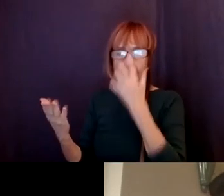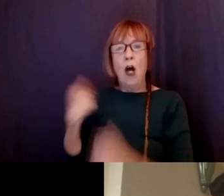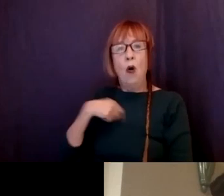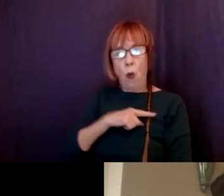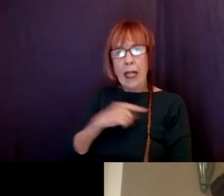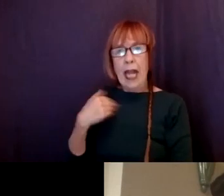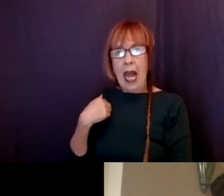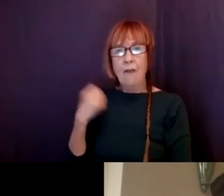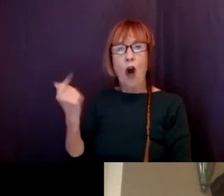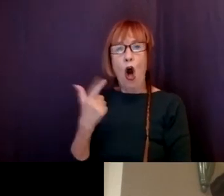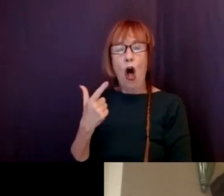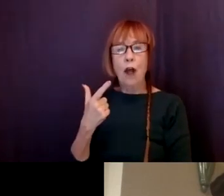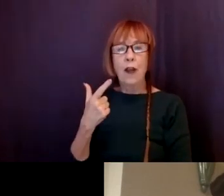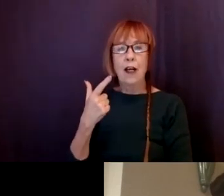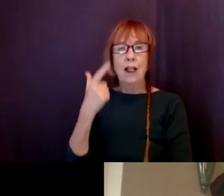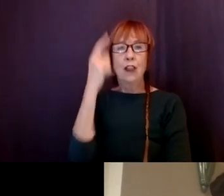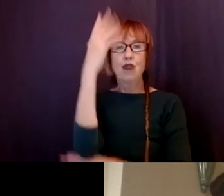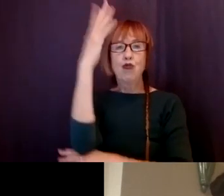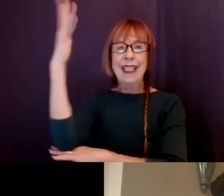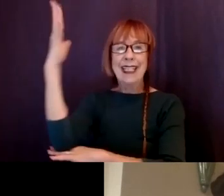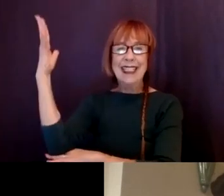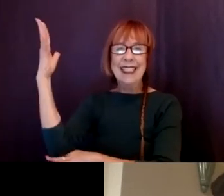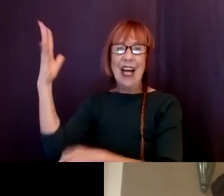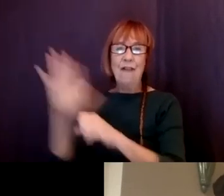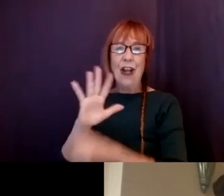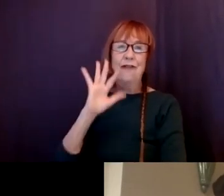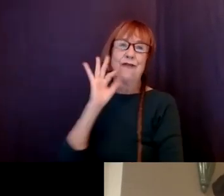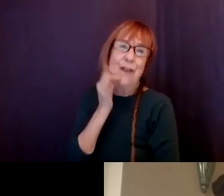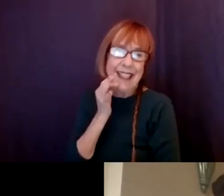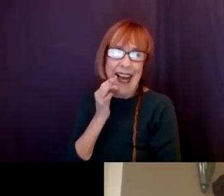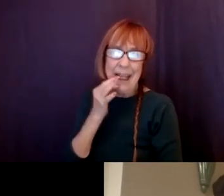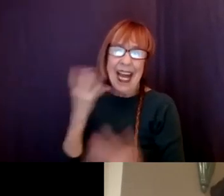full of fruit. I know this is like a, you know, a visual,